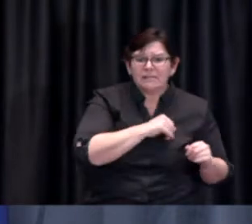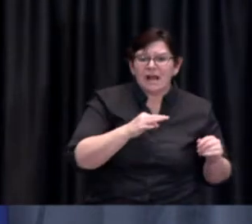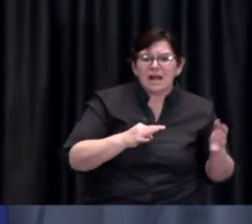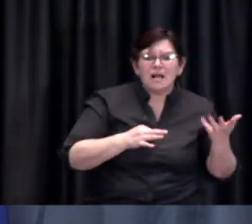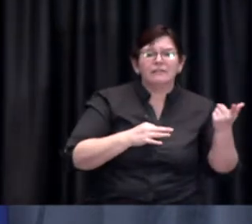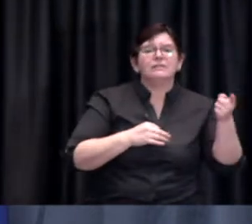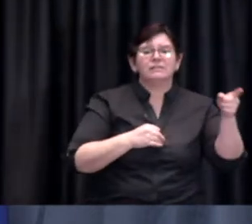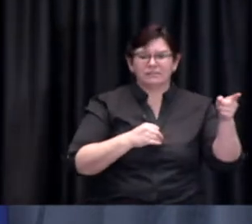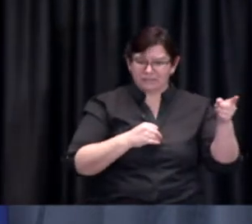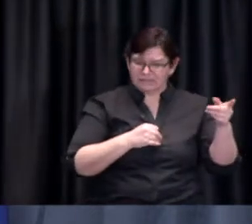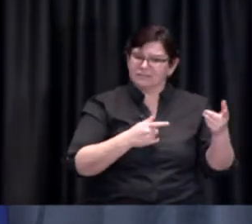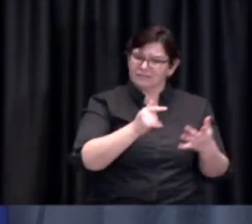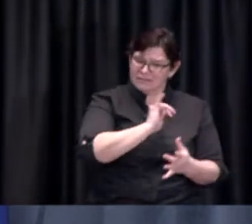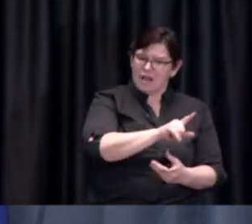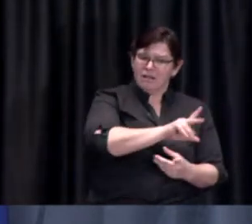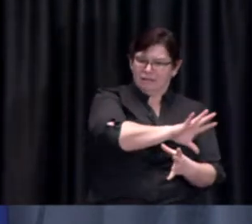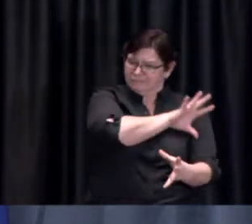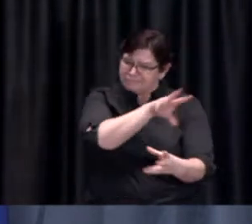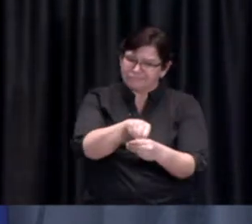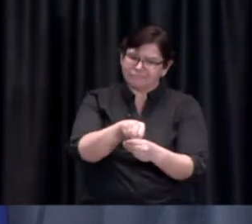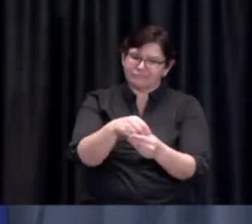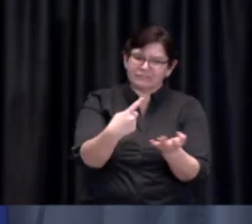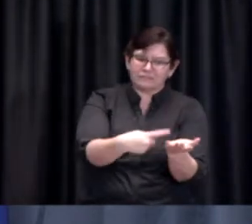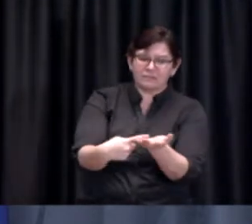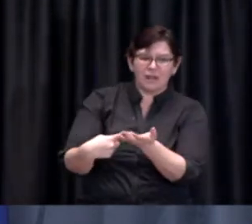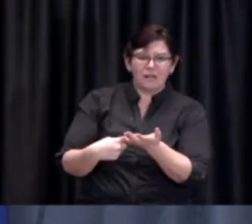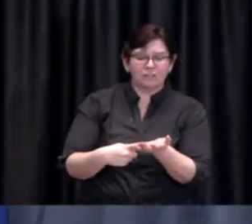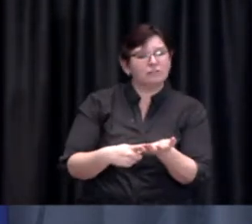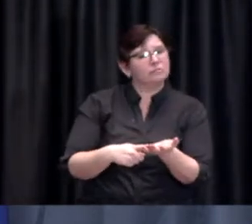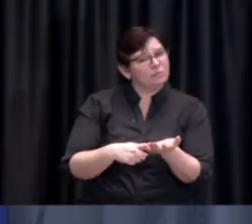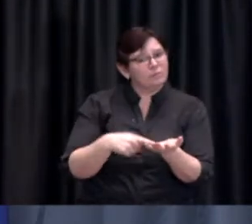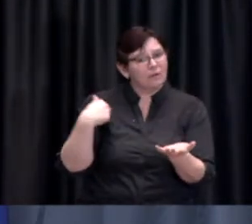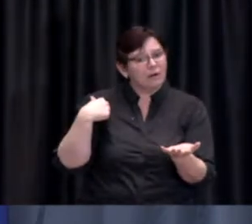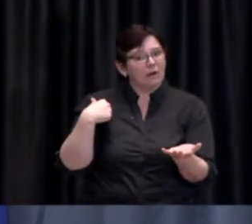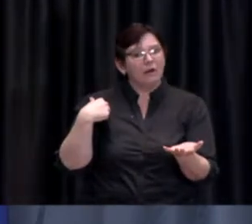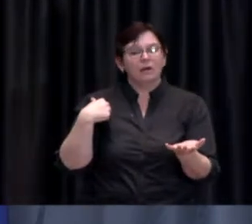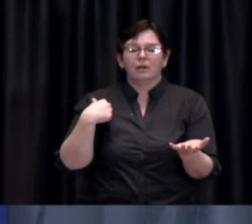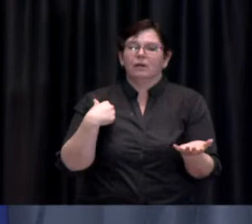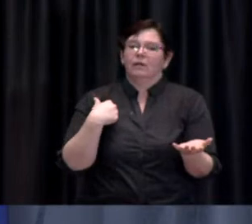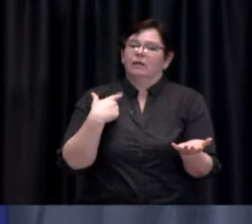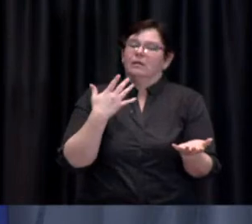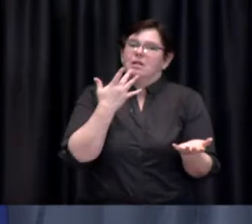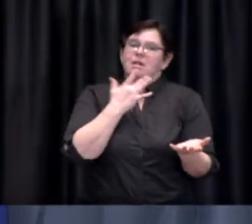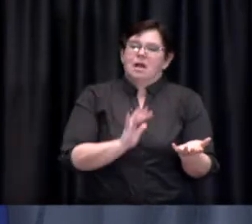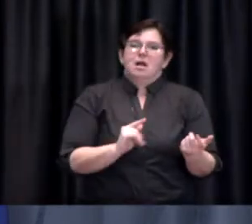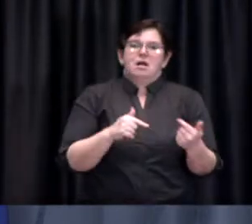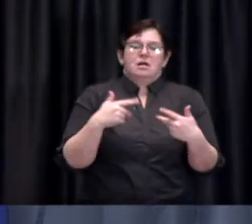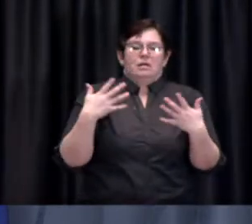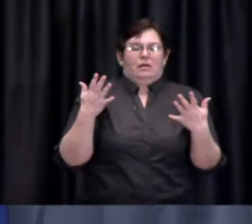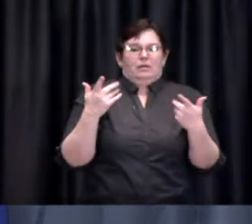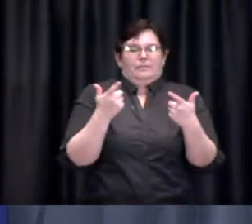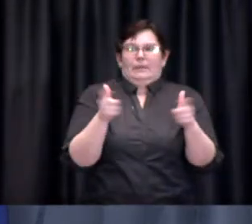You know we're lucky because our city has not only some of the greatest events but some of the greatest major event organizers in the world,